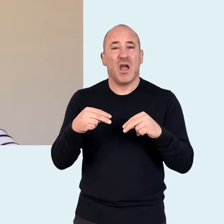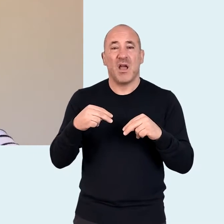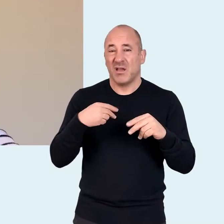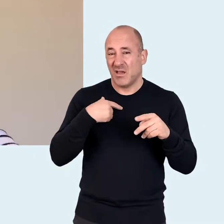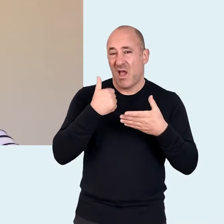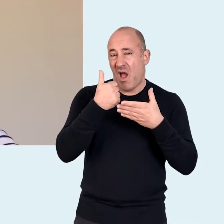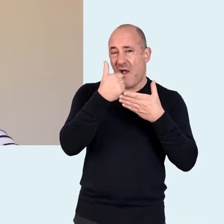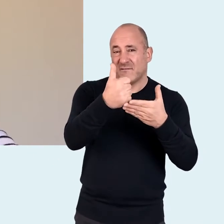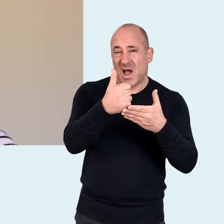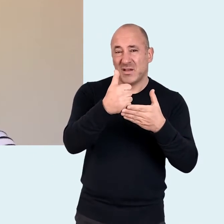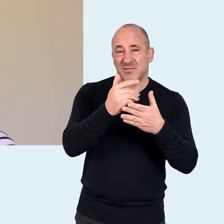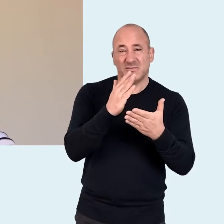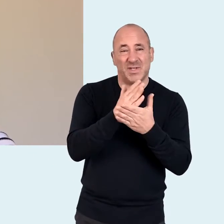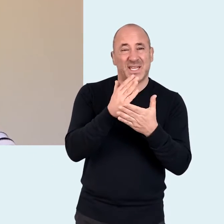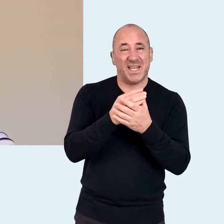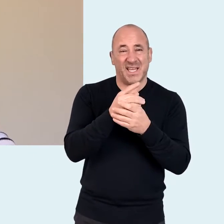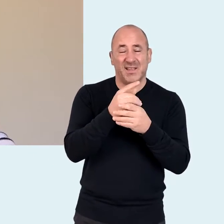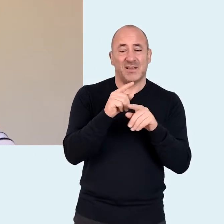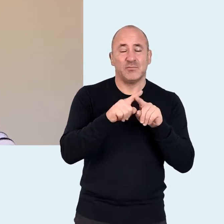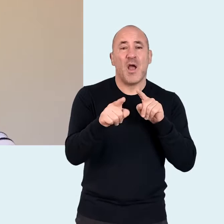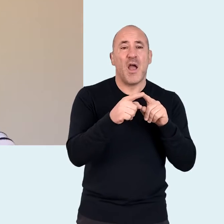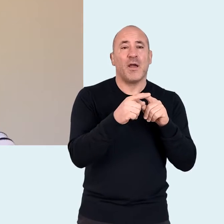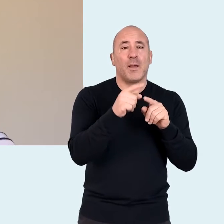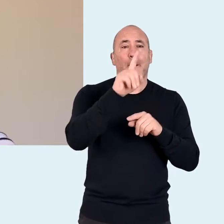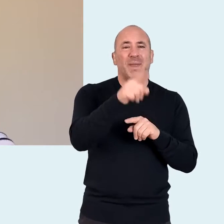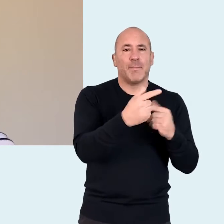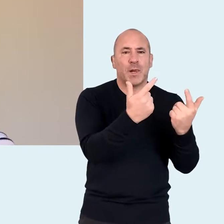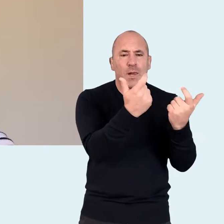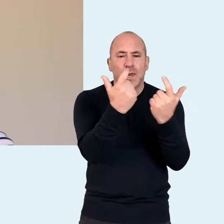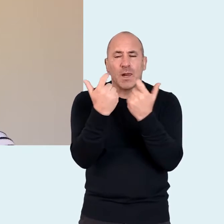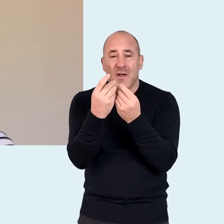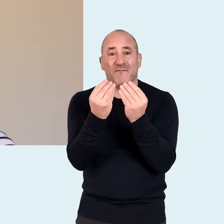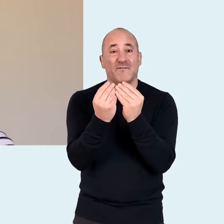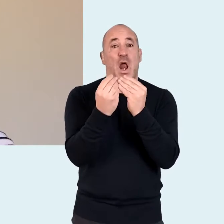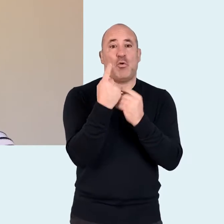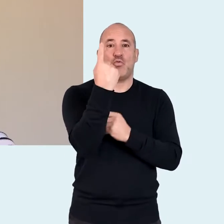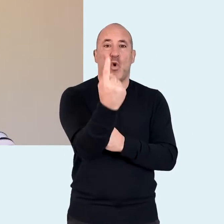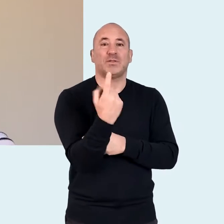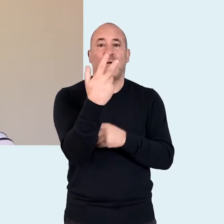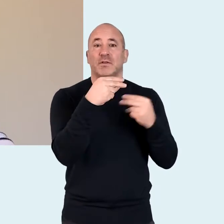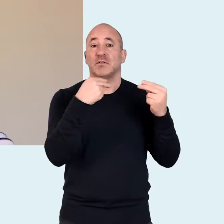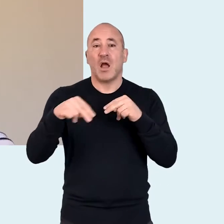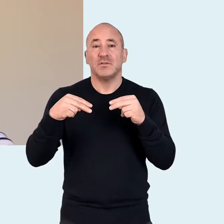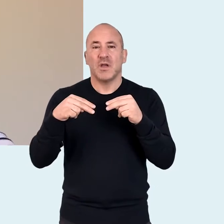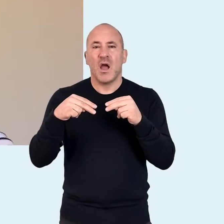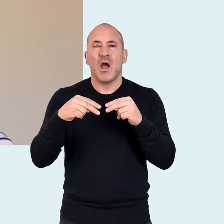the only advice I can really give is to make sure that you find people that value you as